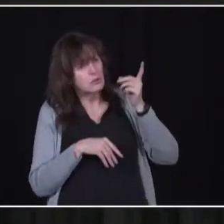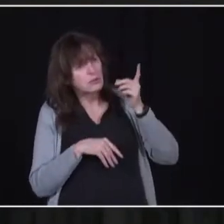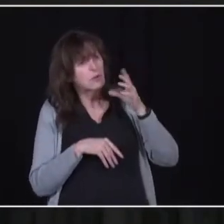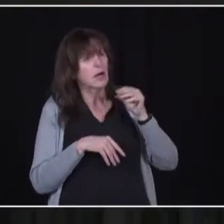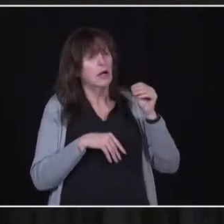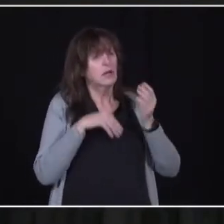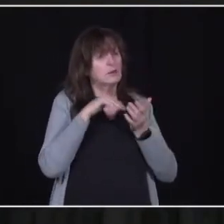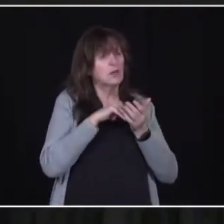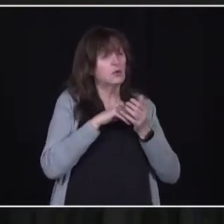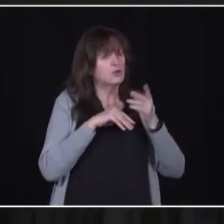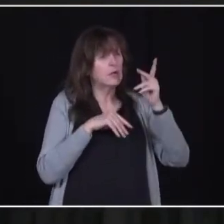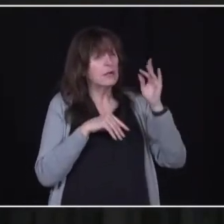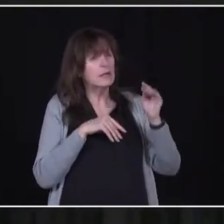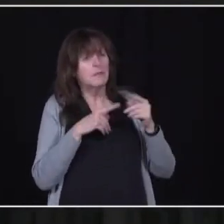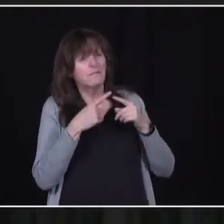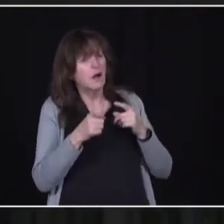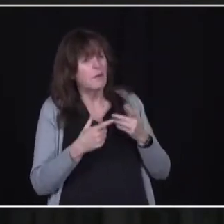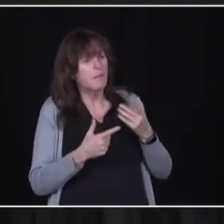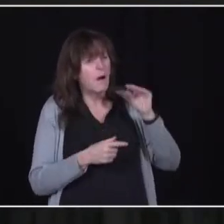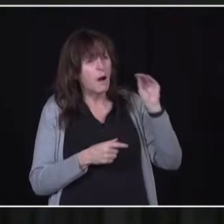They never have to be told anything.